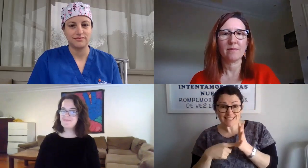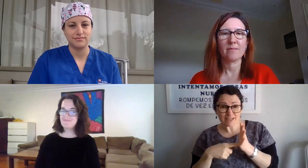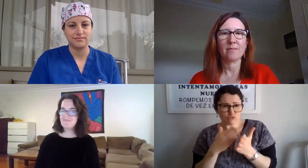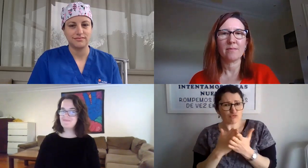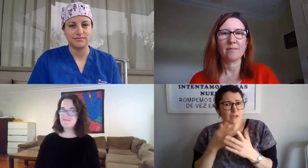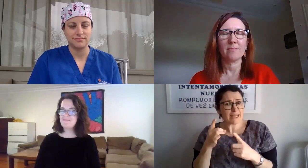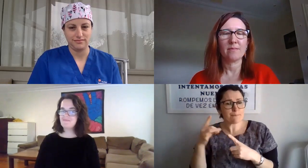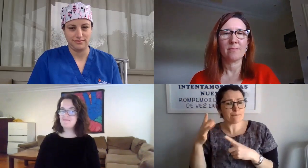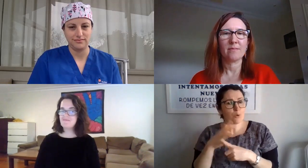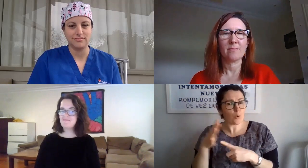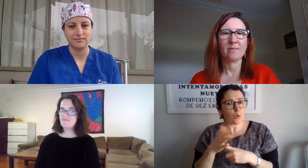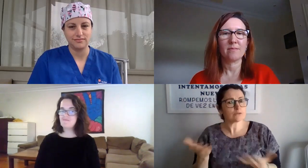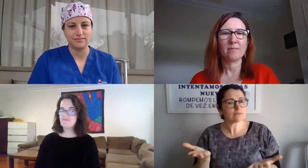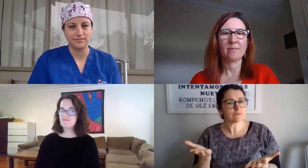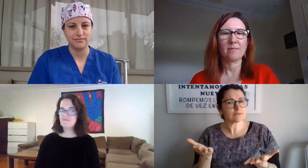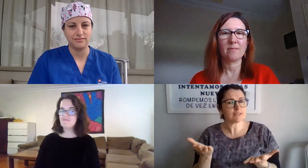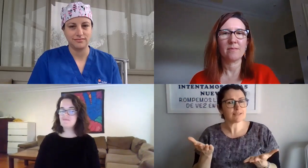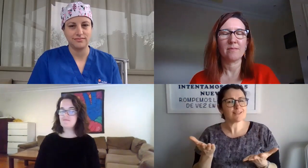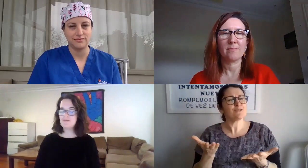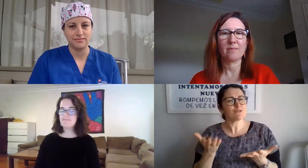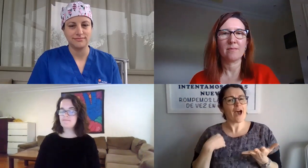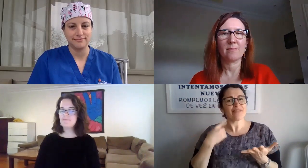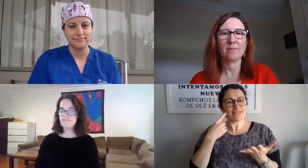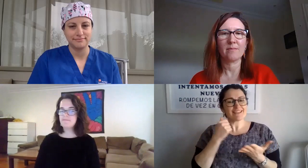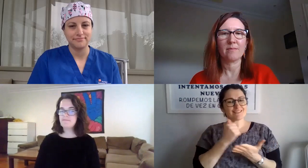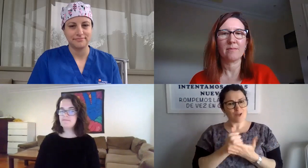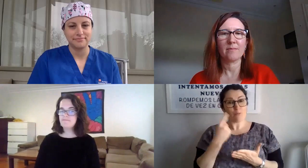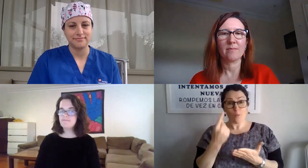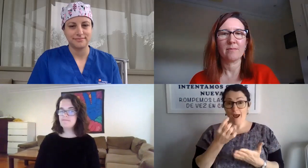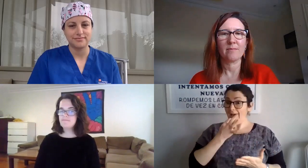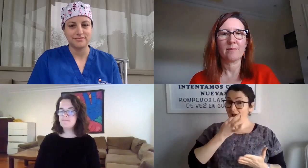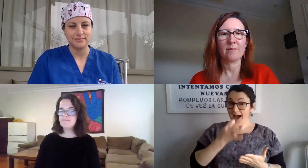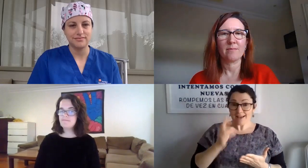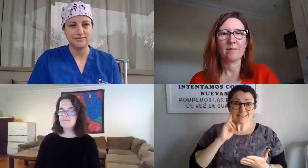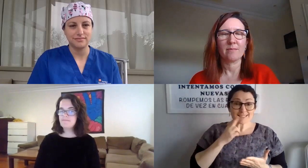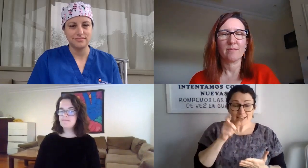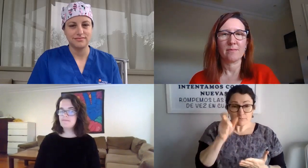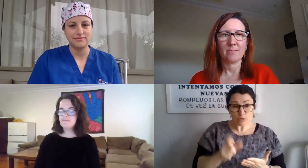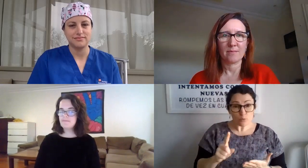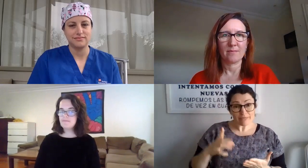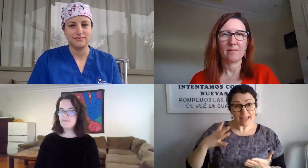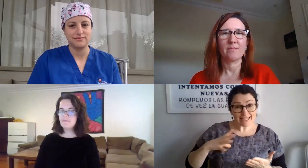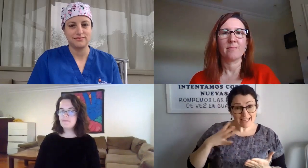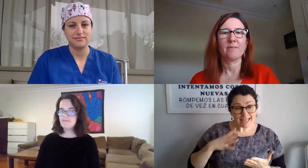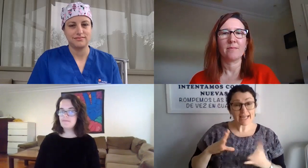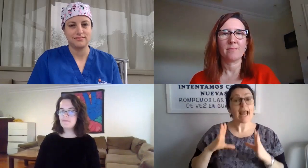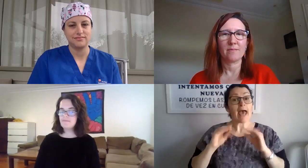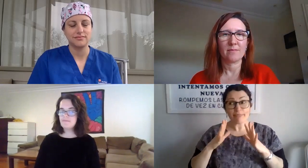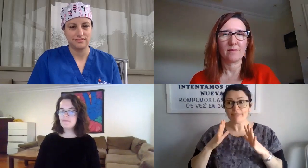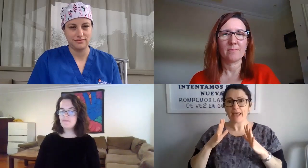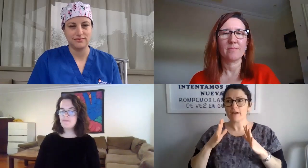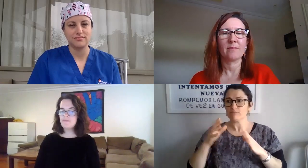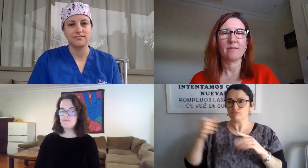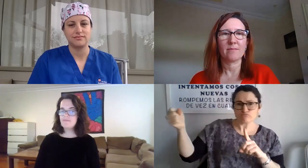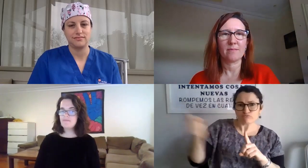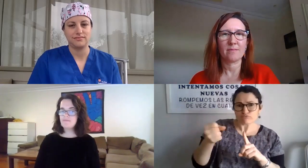know that with informed Consent, It's critical that the deaf person really has that so they can do that to you so ask that person